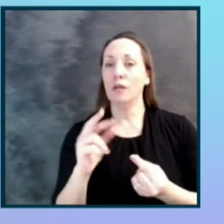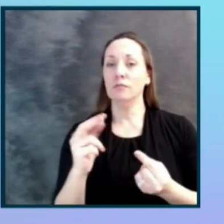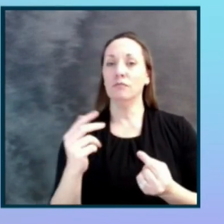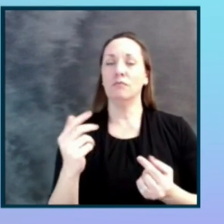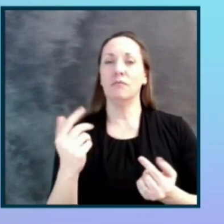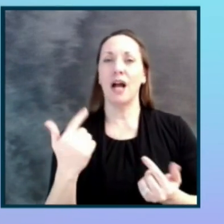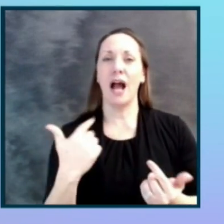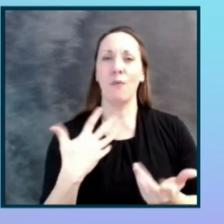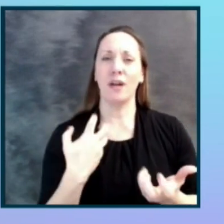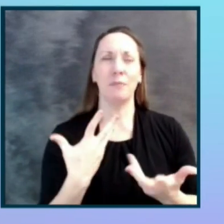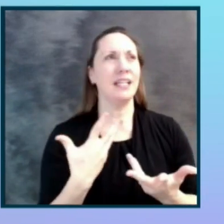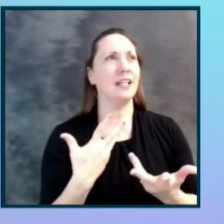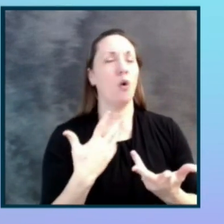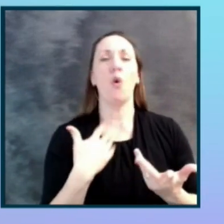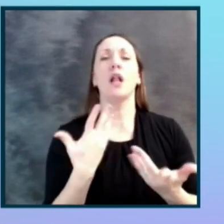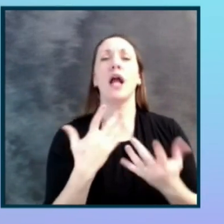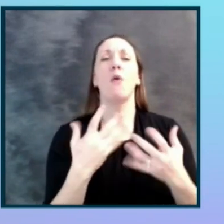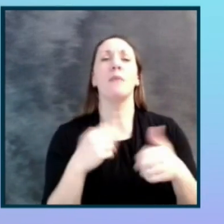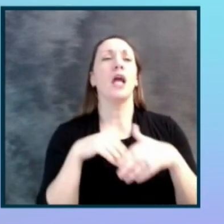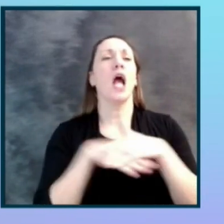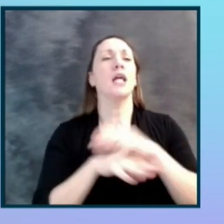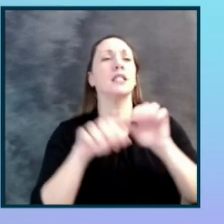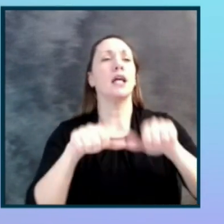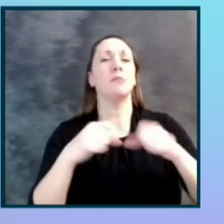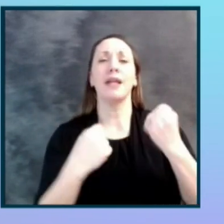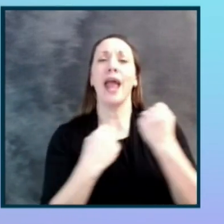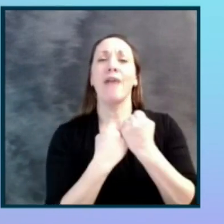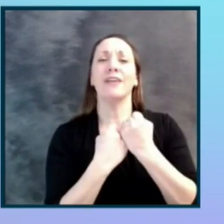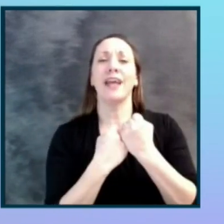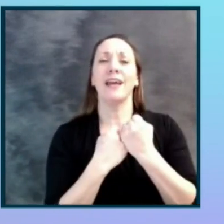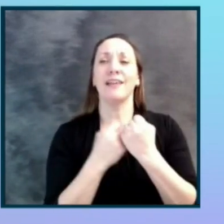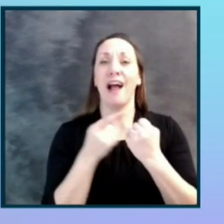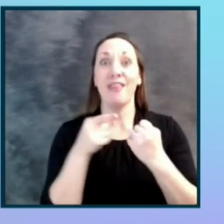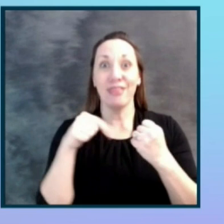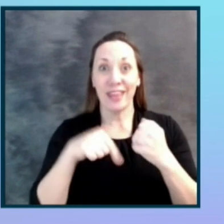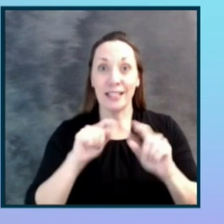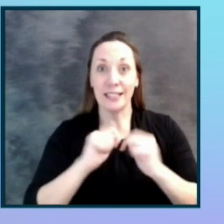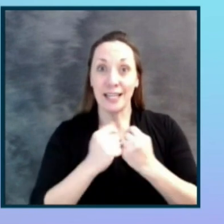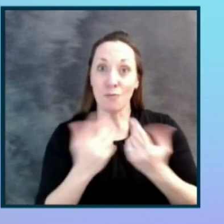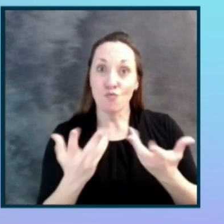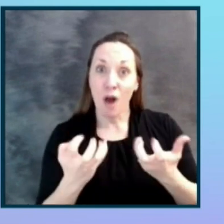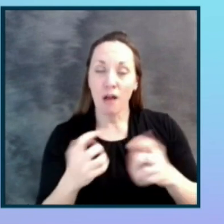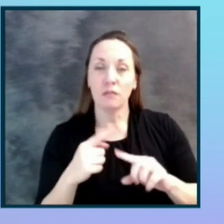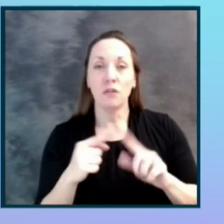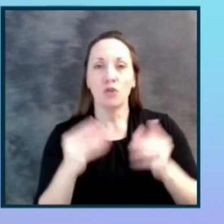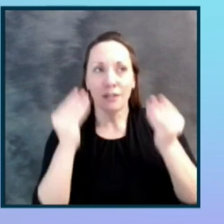Like an accessibility advocate on this team? Like let folks know like gather a group